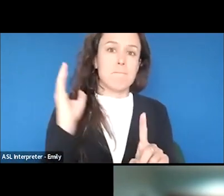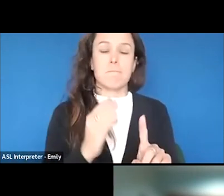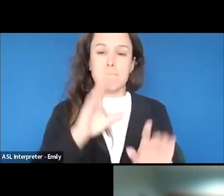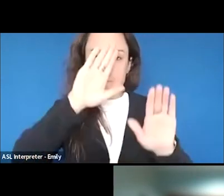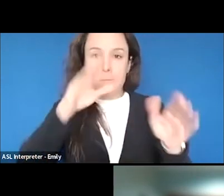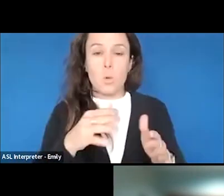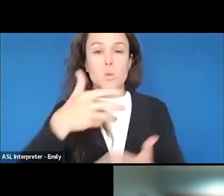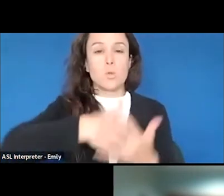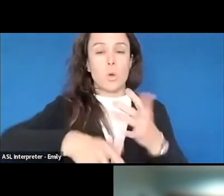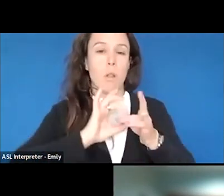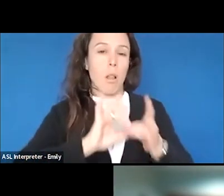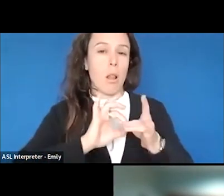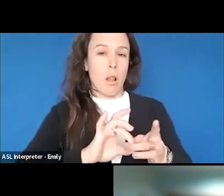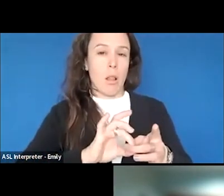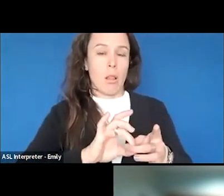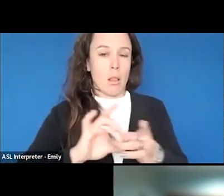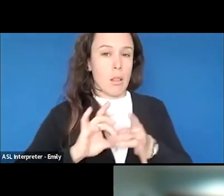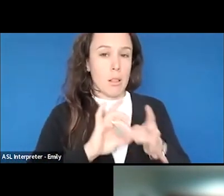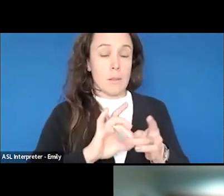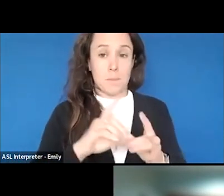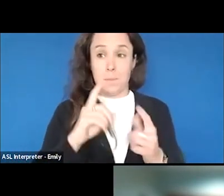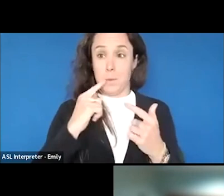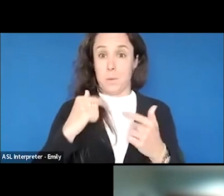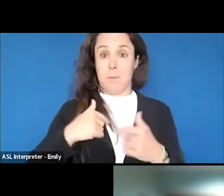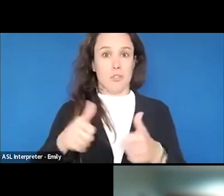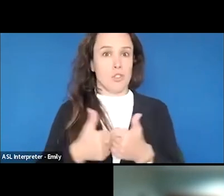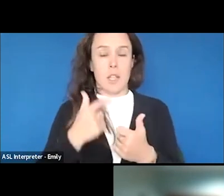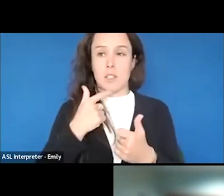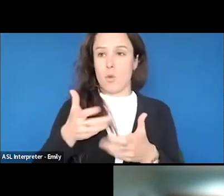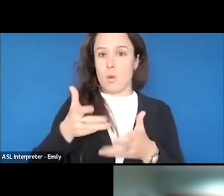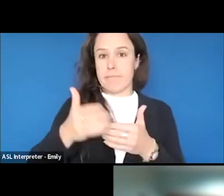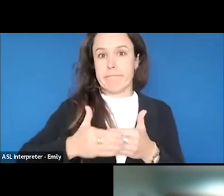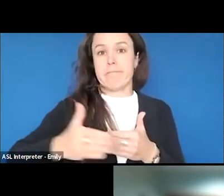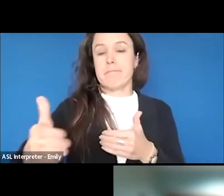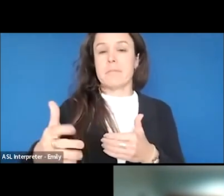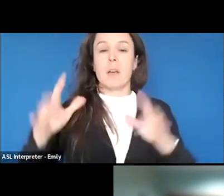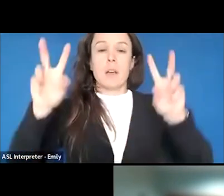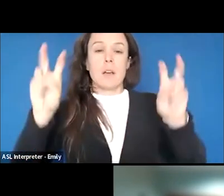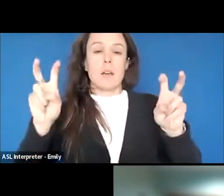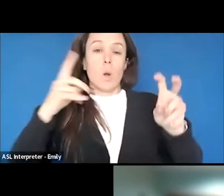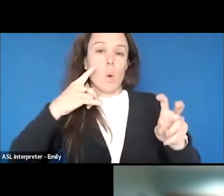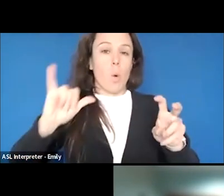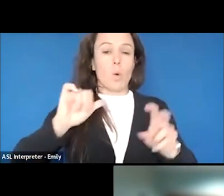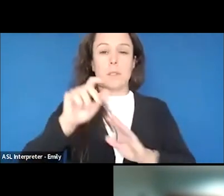So for me, the grand challenge in the next years is the Golden Age of Collaboration, the way people